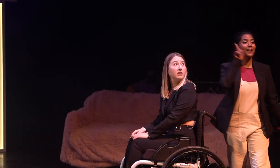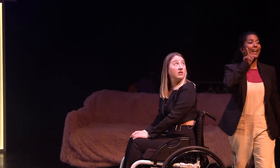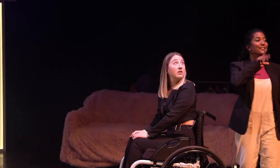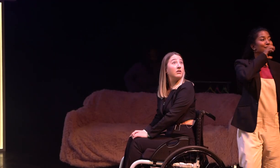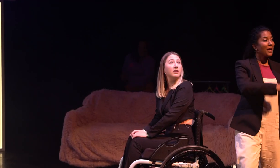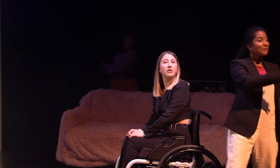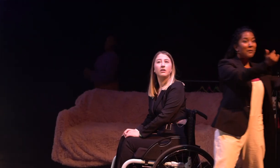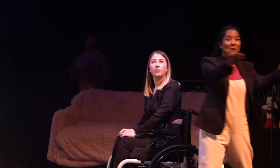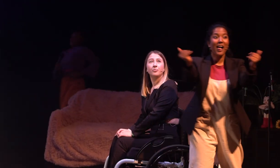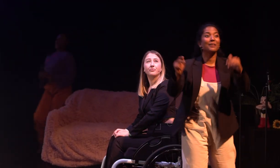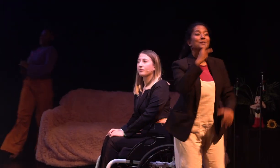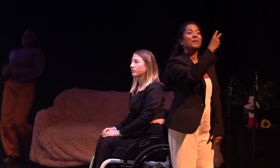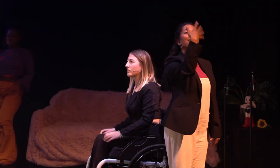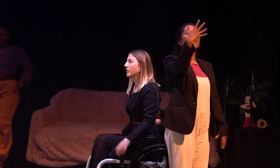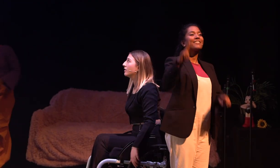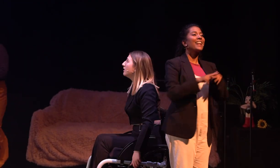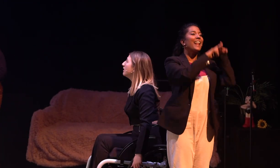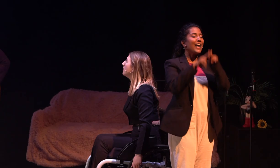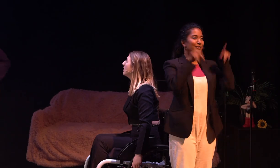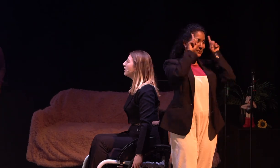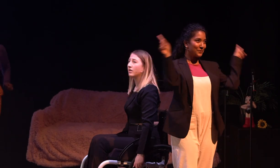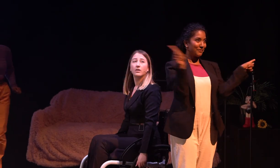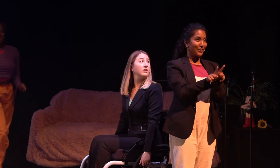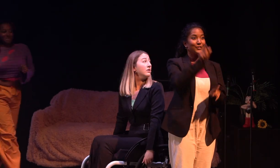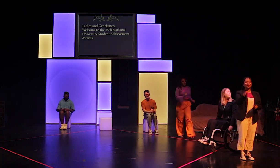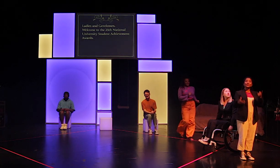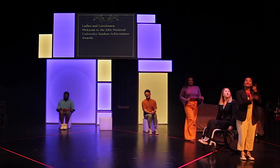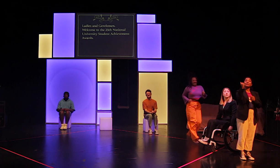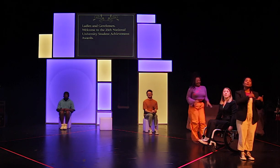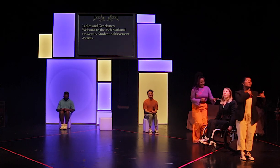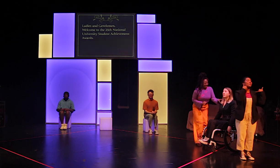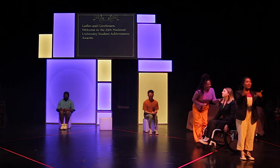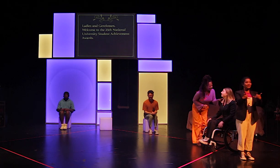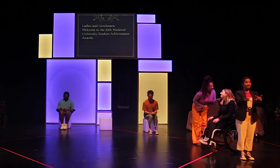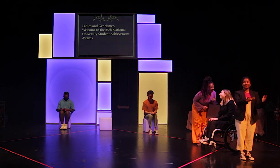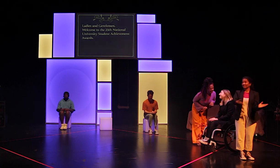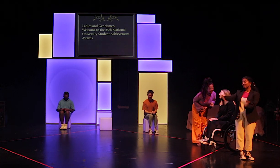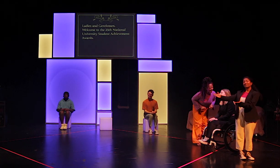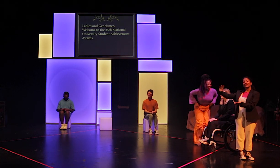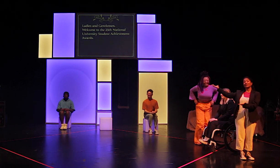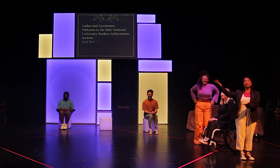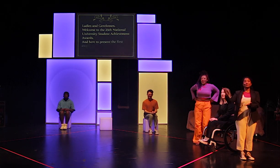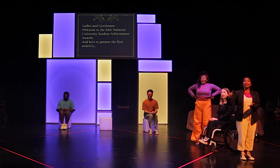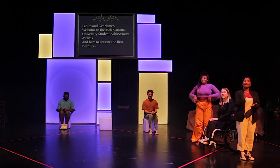the 25th National University Student Achievement Awards. Here to present the